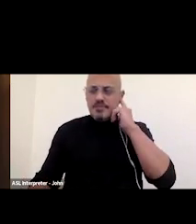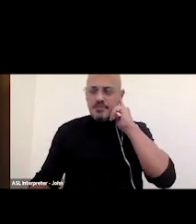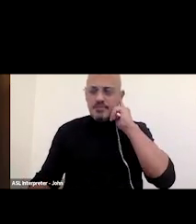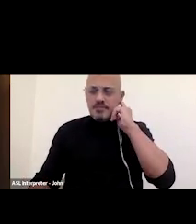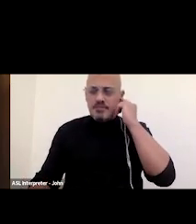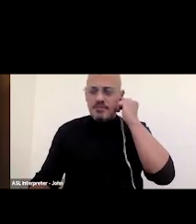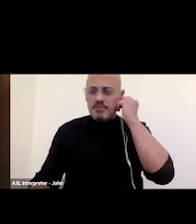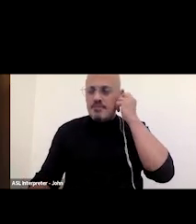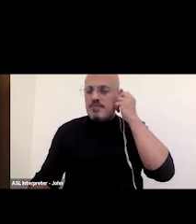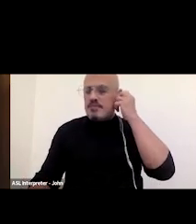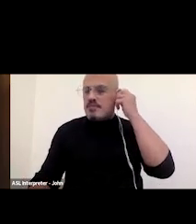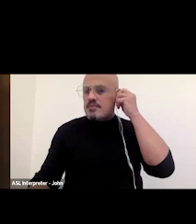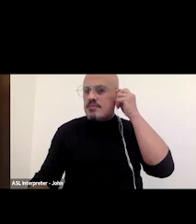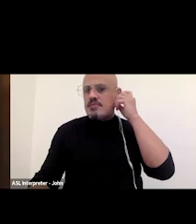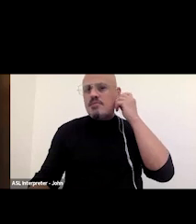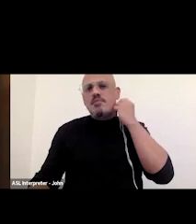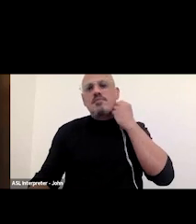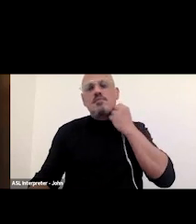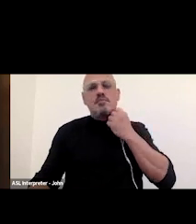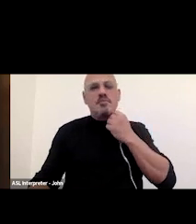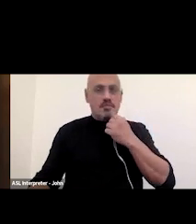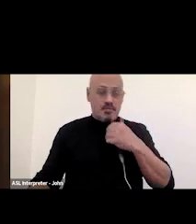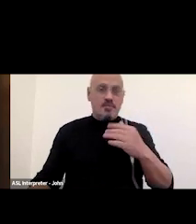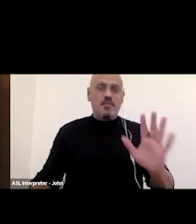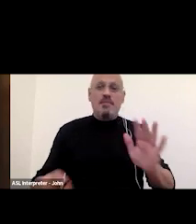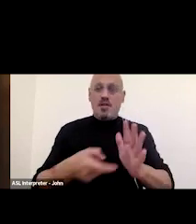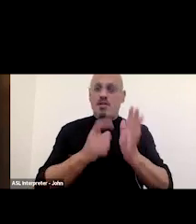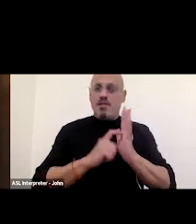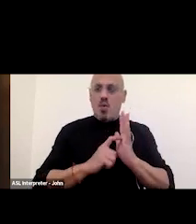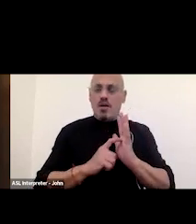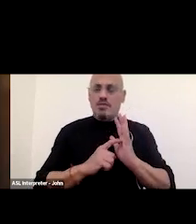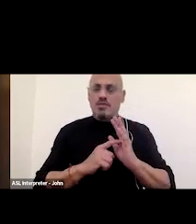And, you know, as it requires that the spouse or ex-spouse